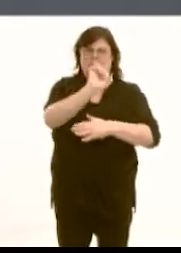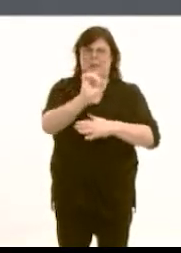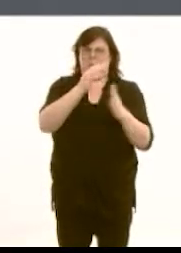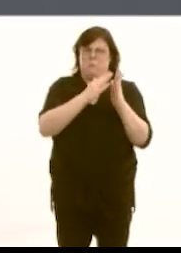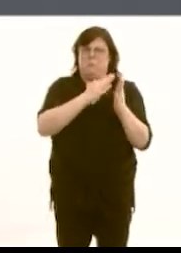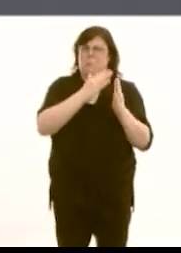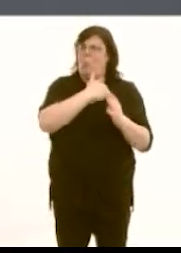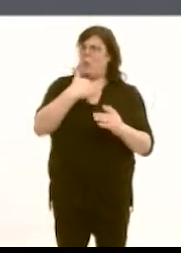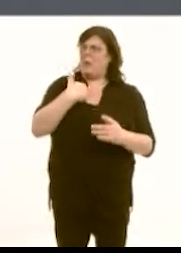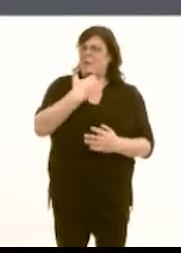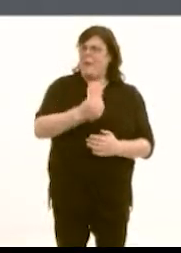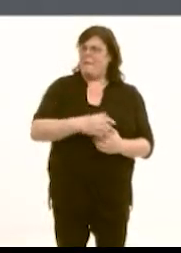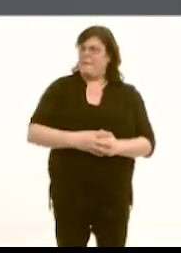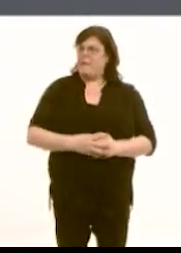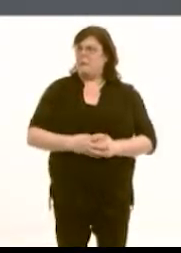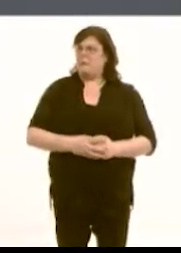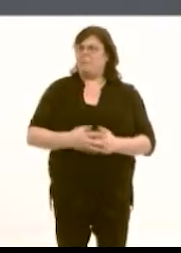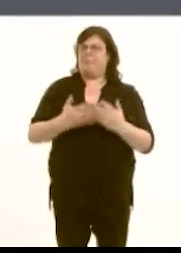Youíve clearly failed to meet your pledge.